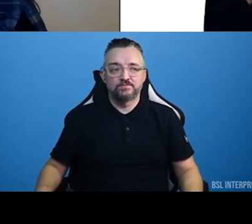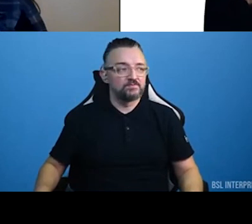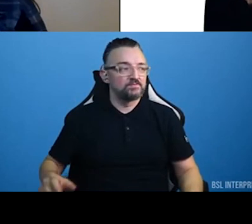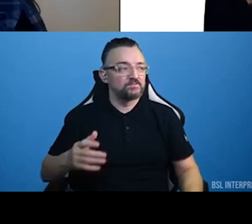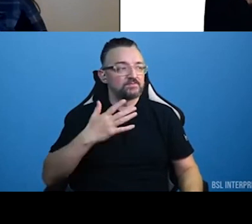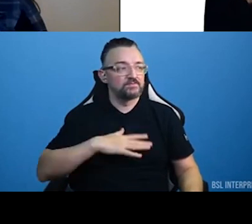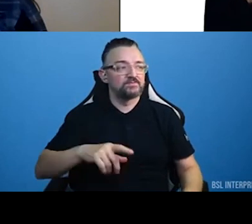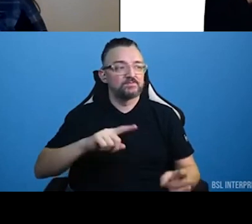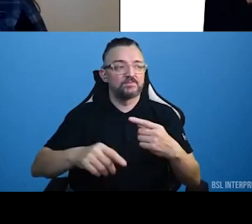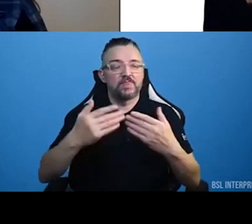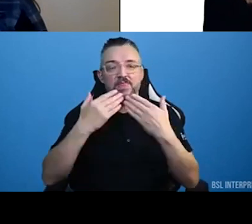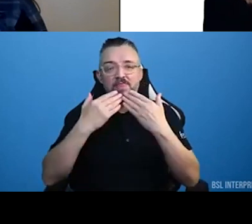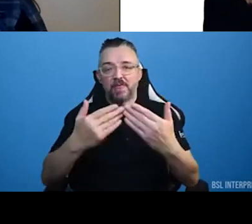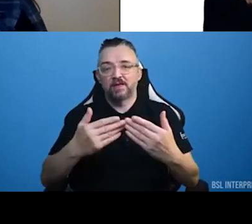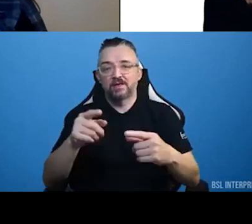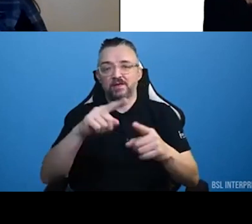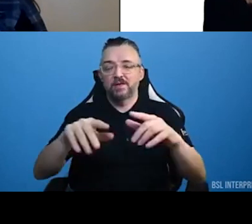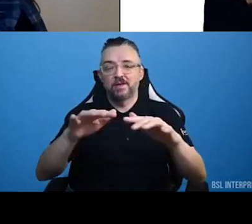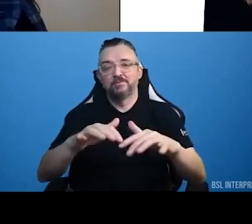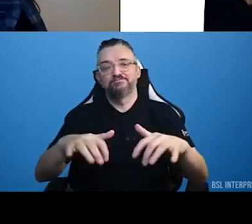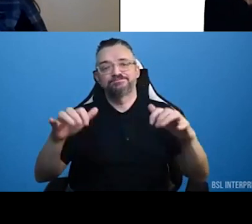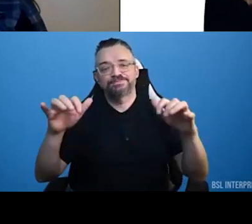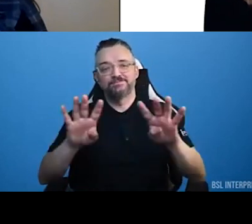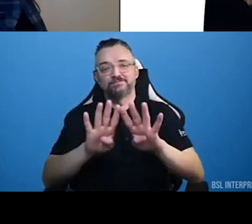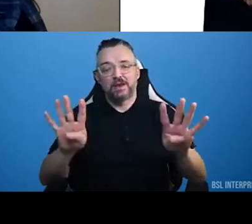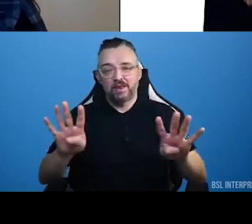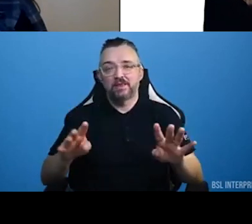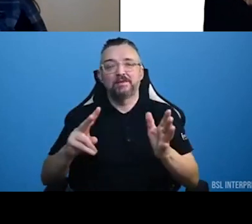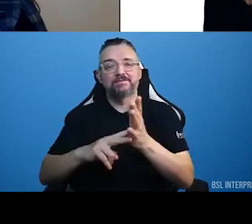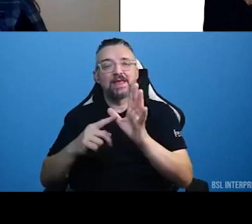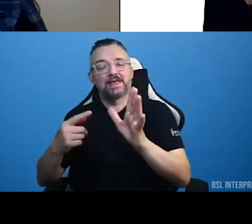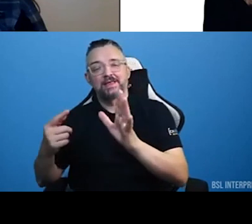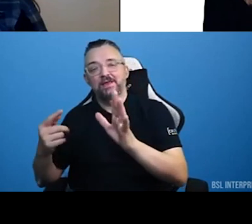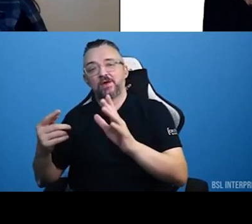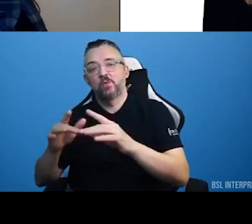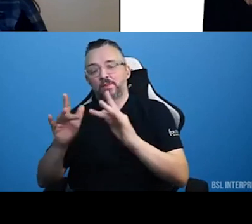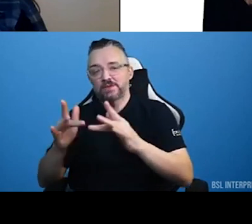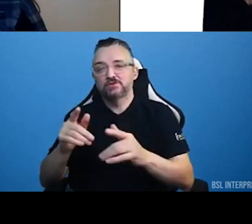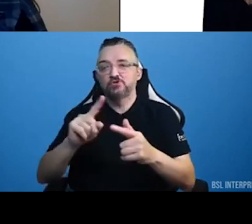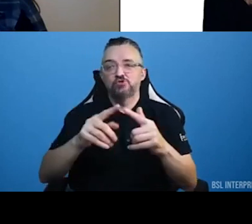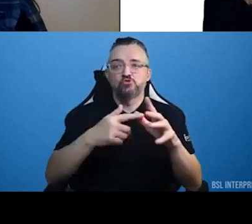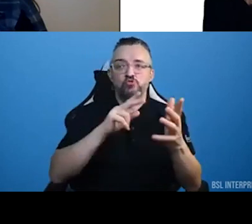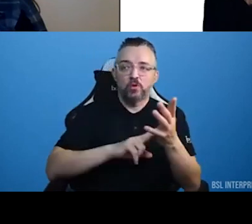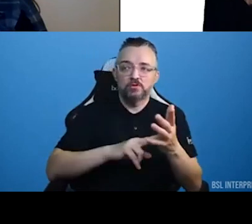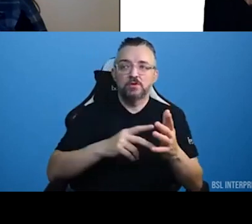to thank all of our panelists, and V&A Dundee's YPC, and Ewan, and Jim for your wonderful chairing and intros.